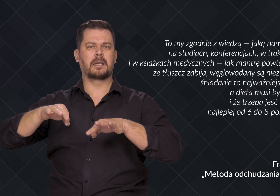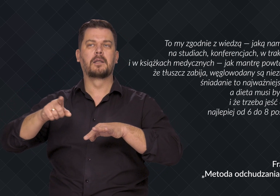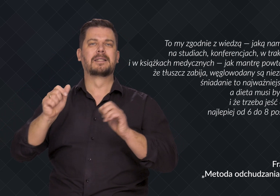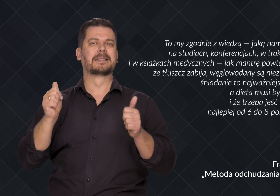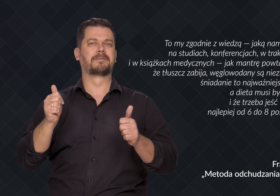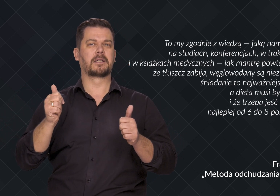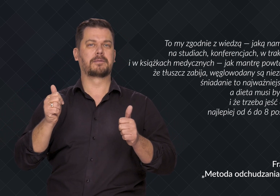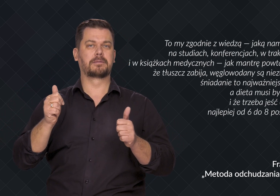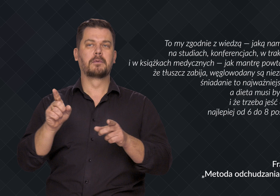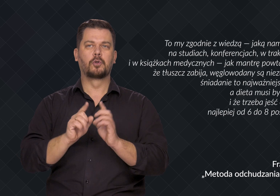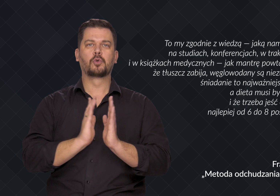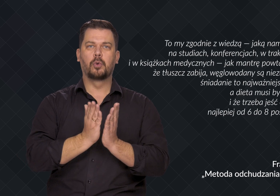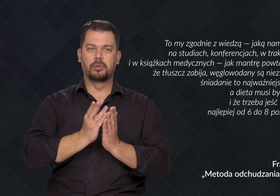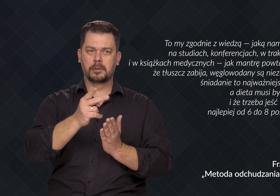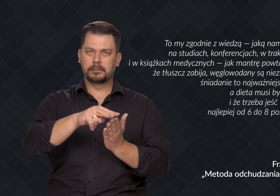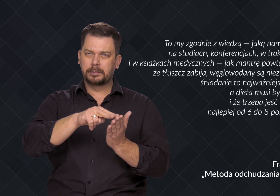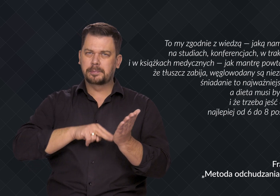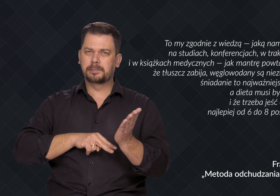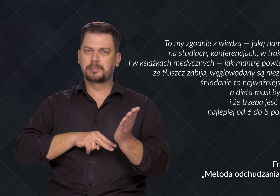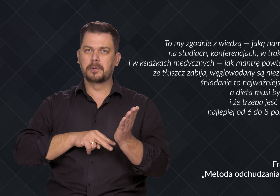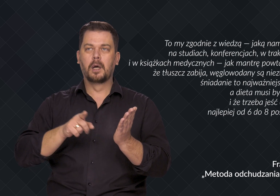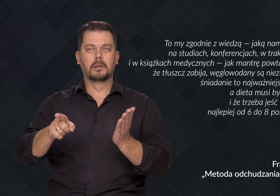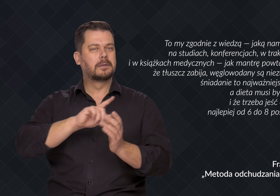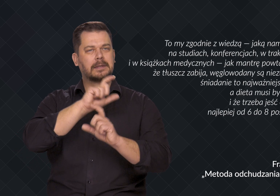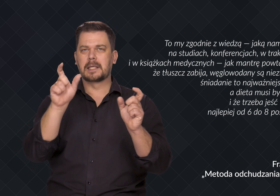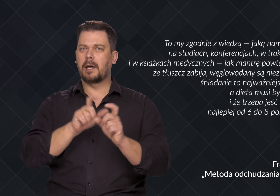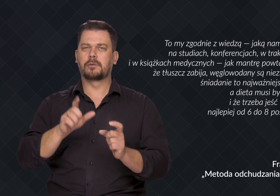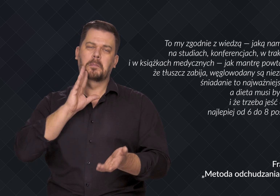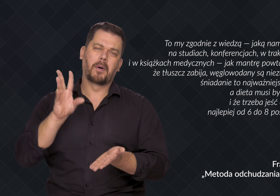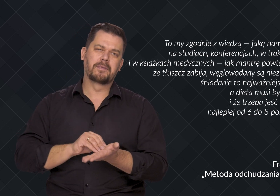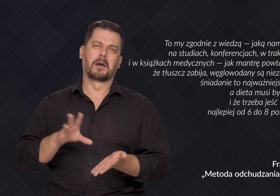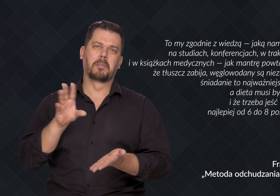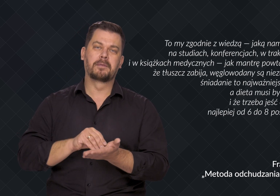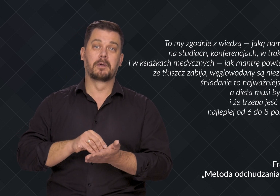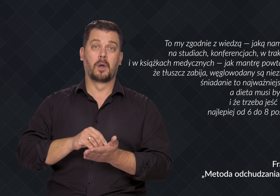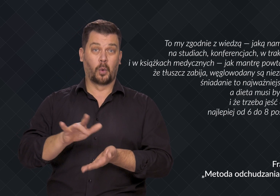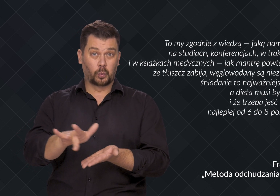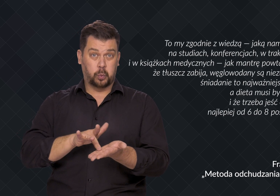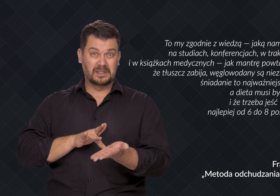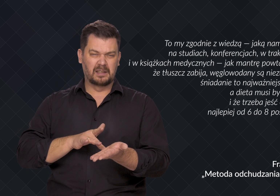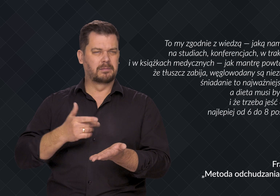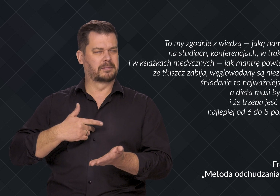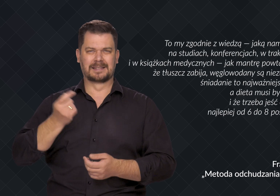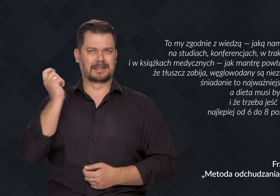during specialization and in medical books — like a mantra, repeated to you that fat kills,